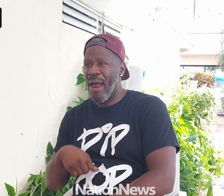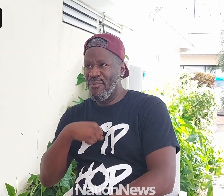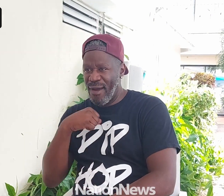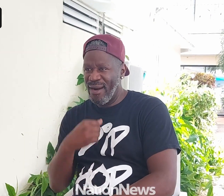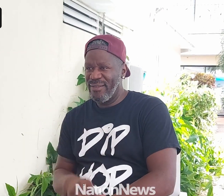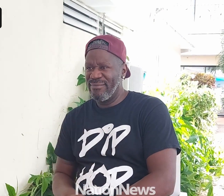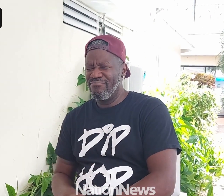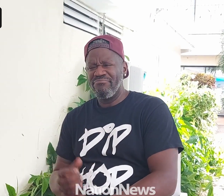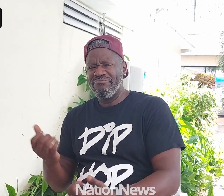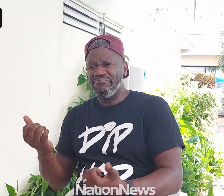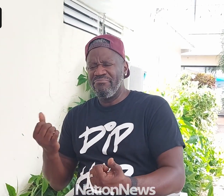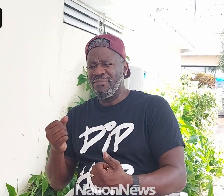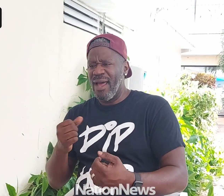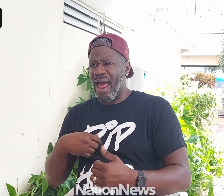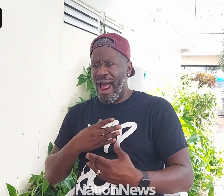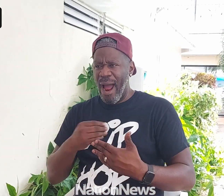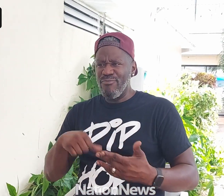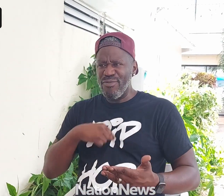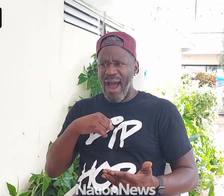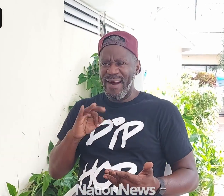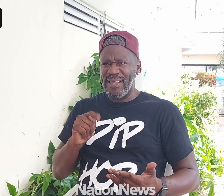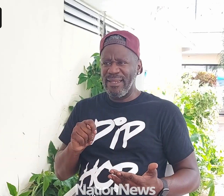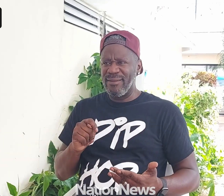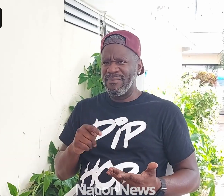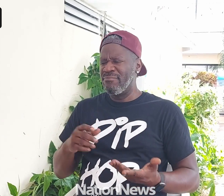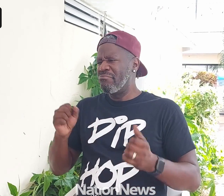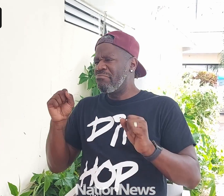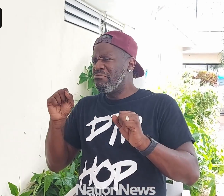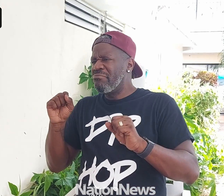deaf and I'm I'm proud of